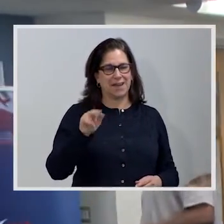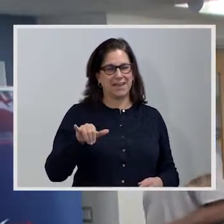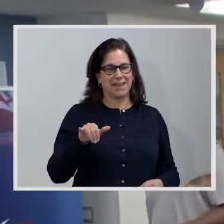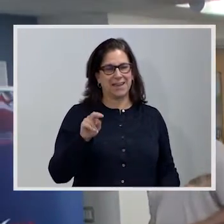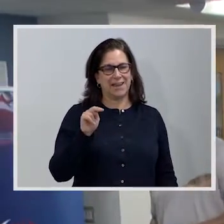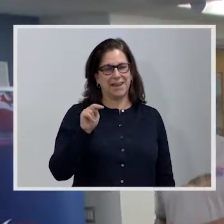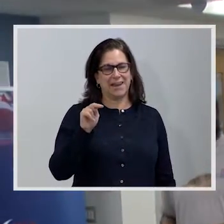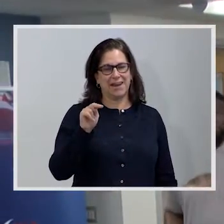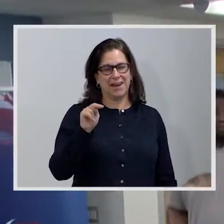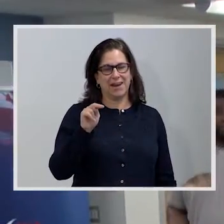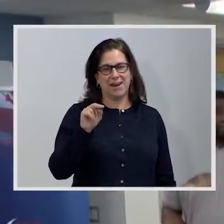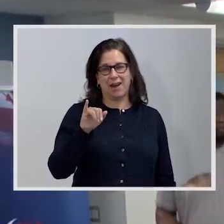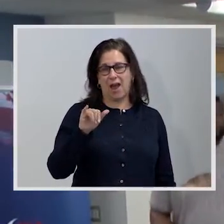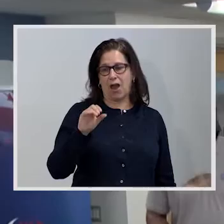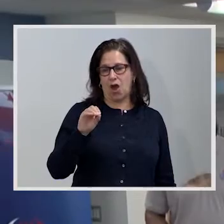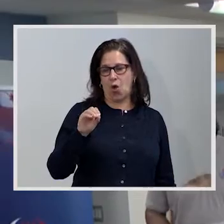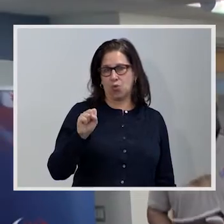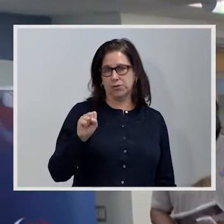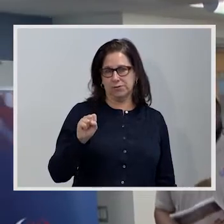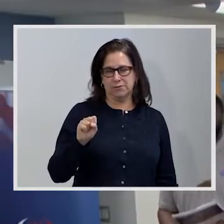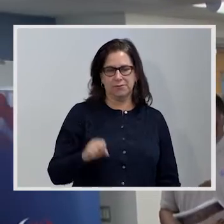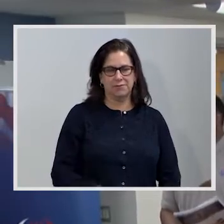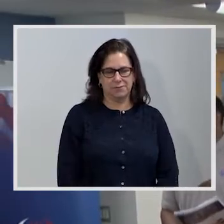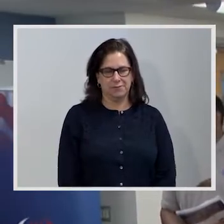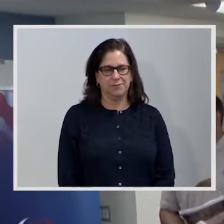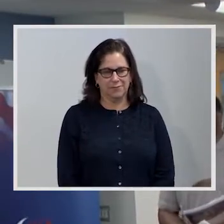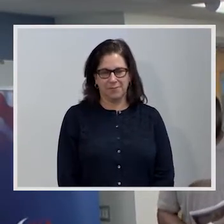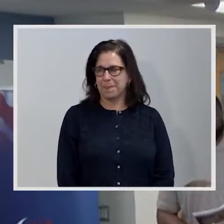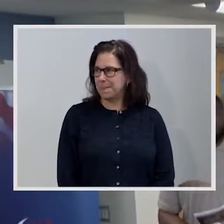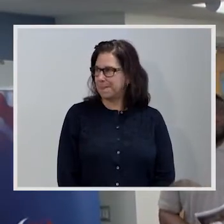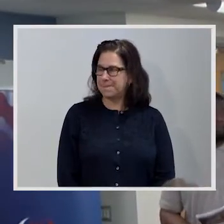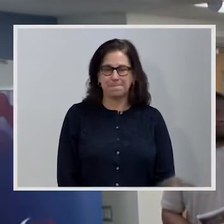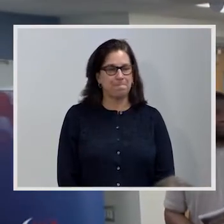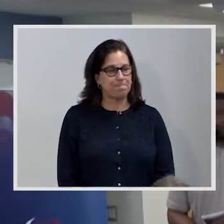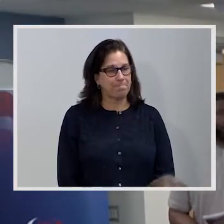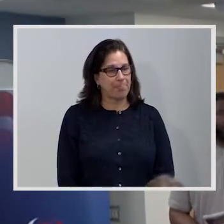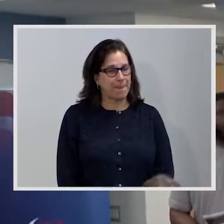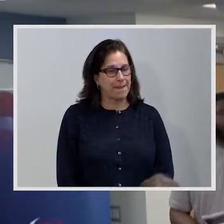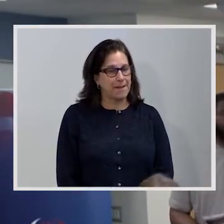INTERRUPT THESE RICH CONVERSATIONS THAT YOU ARE HAVING. BUT I WANTED TO JUST GIVE YOU A